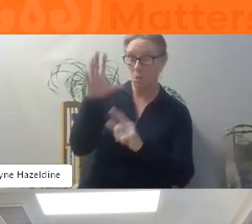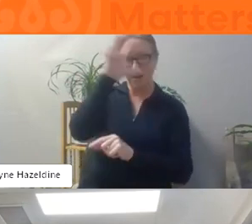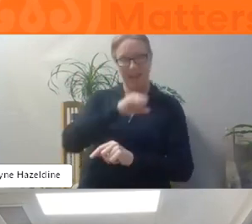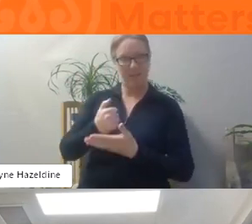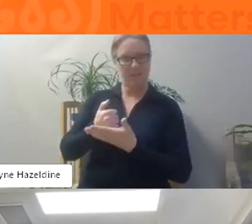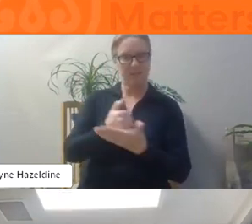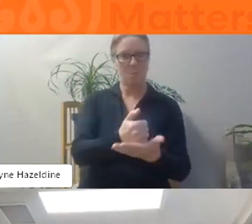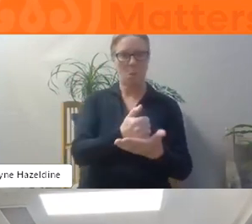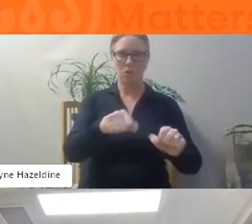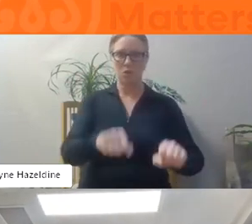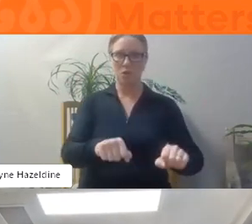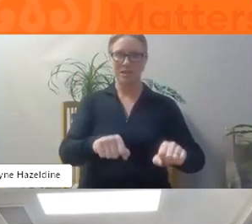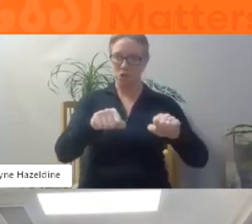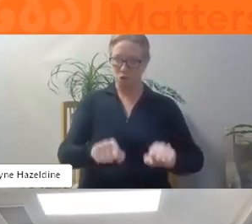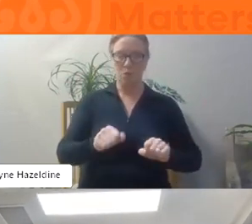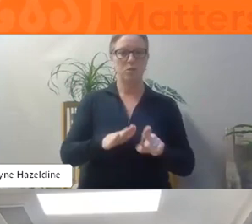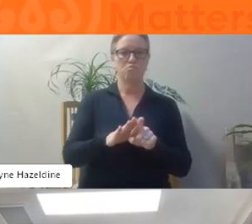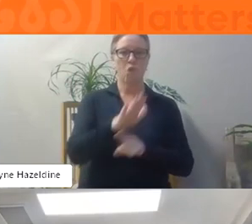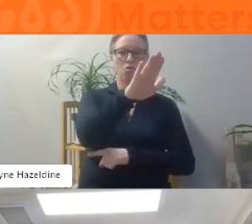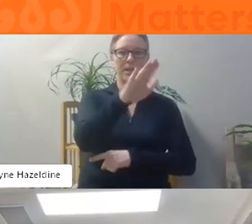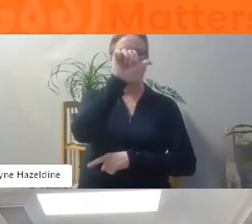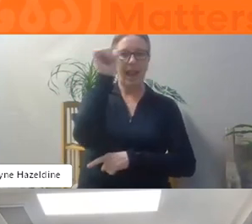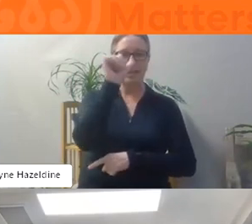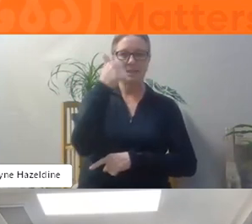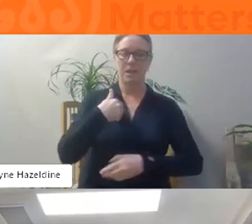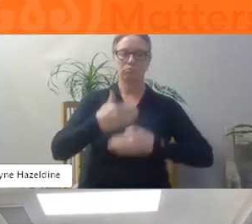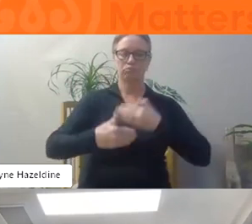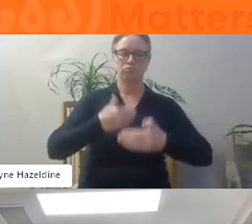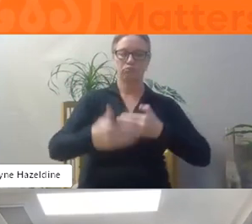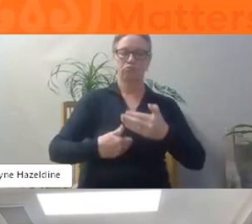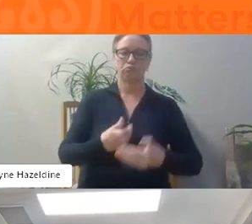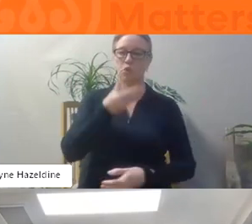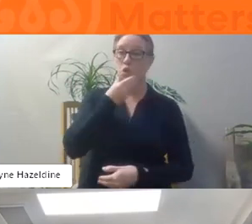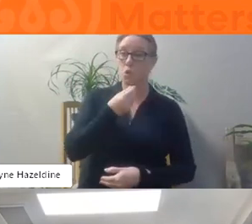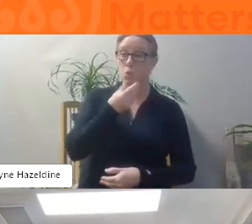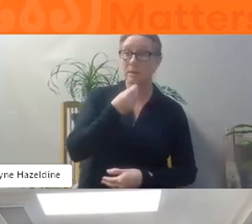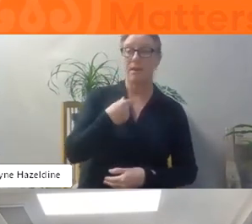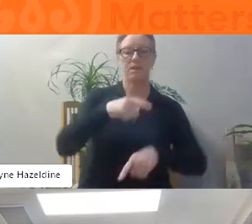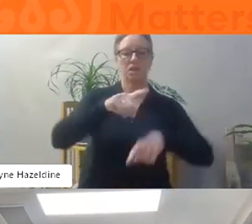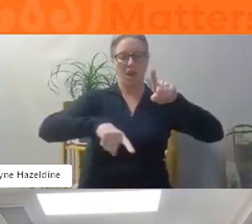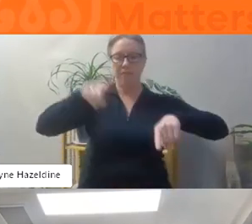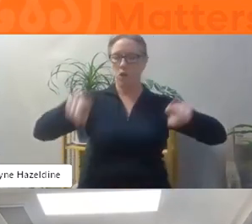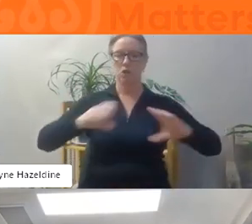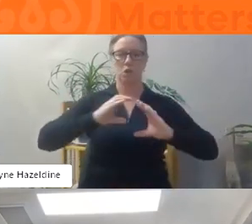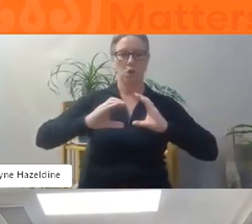students' progress and academic practices that respect and utilise students' diverse communication needs such as New Zealand Sign